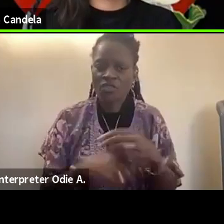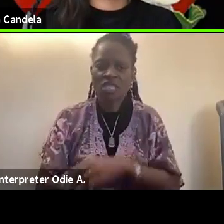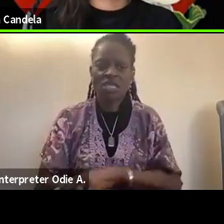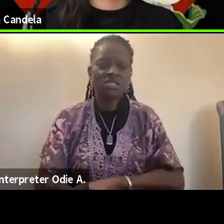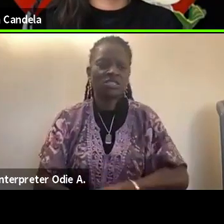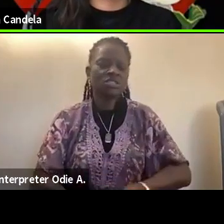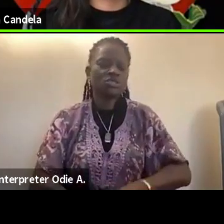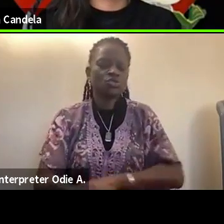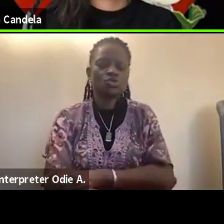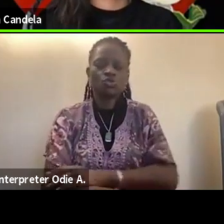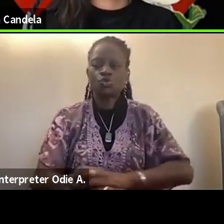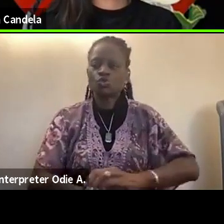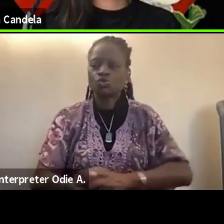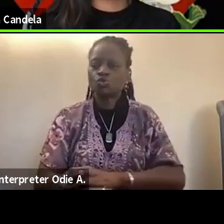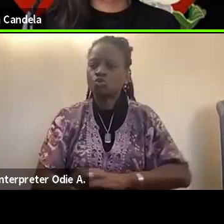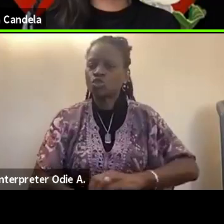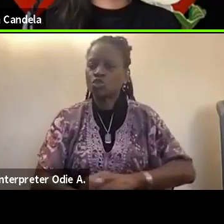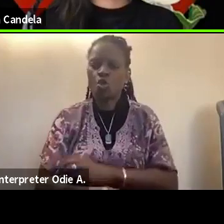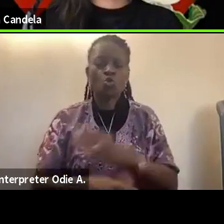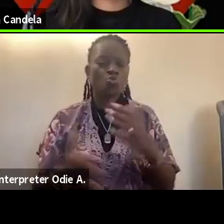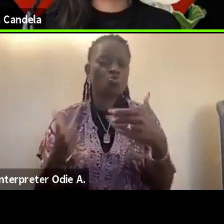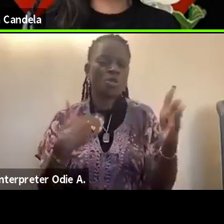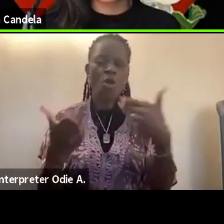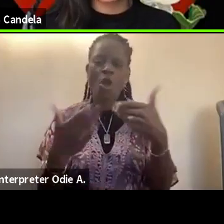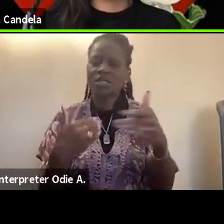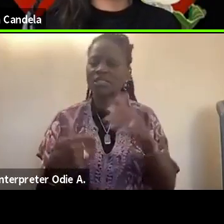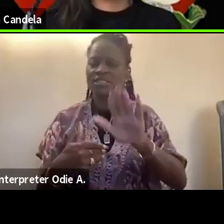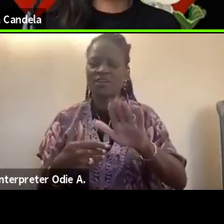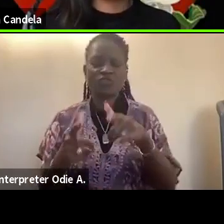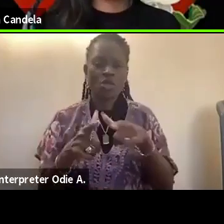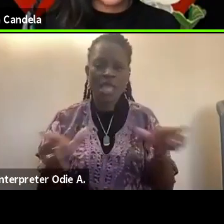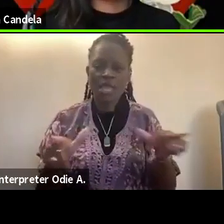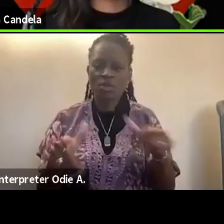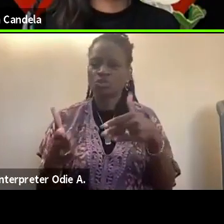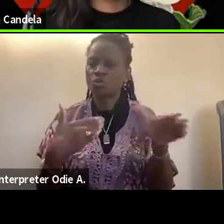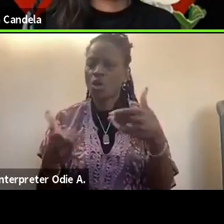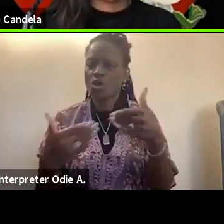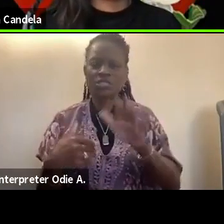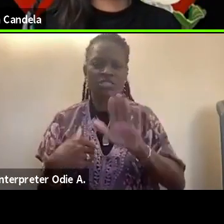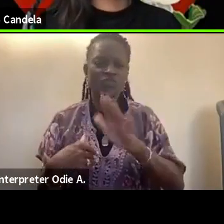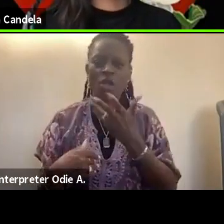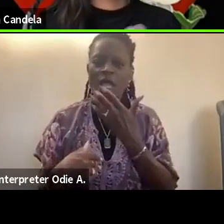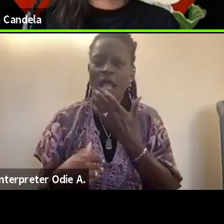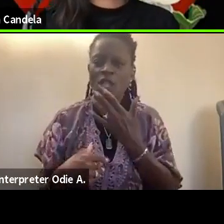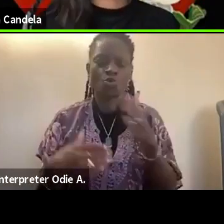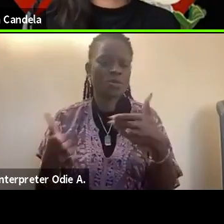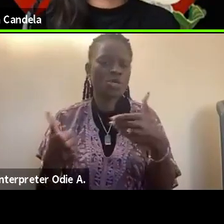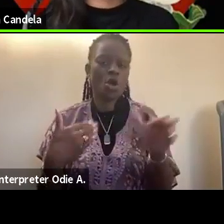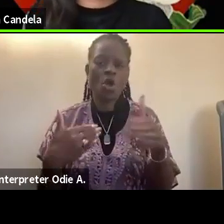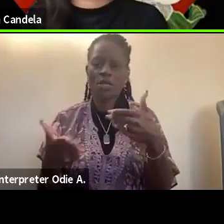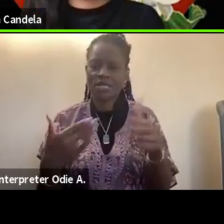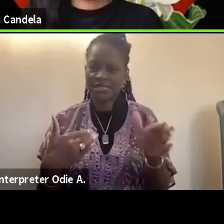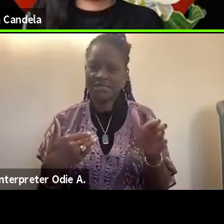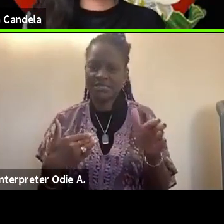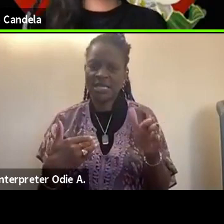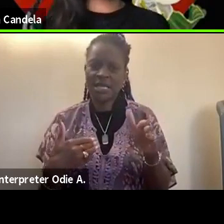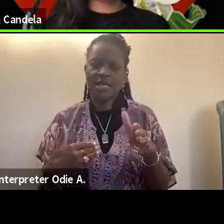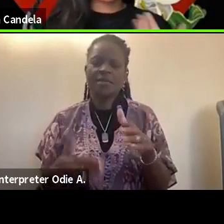ethnicity, gender, national origin, language, spoken and housing status. That's how we define health equity